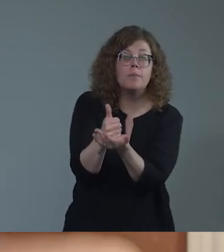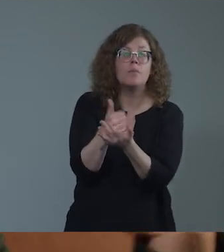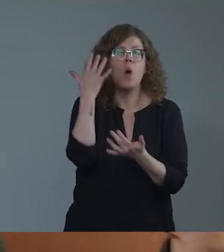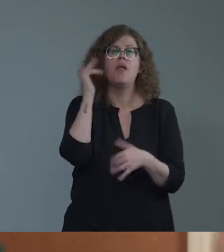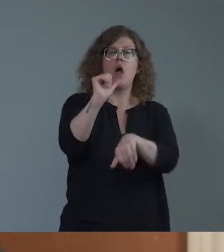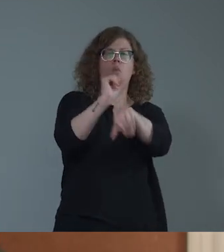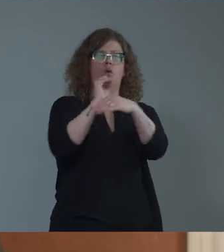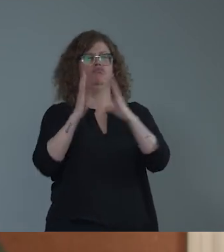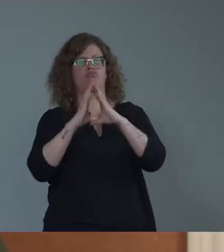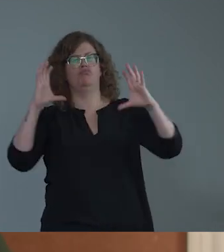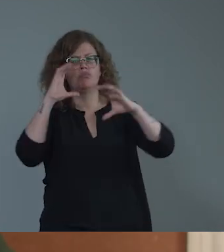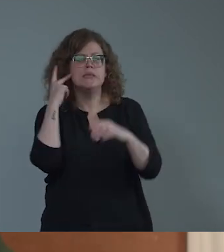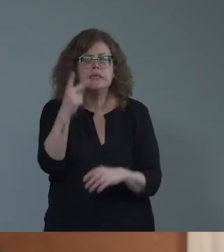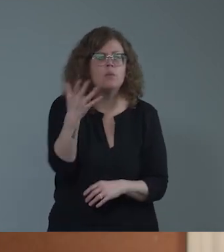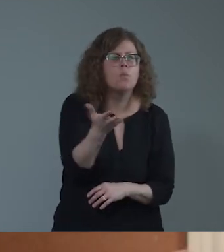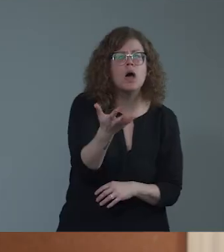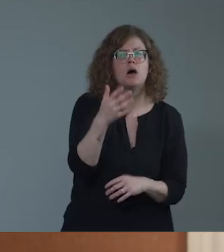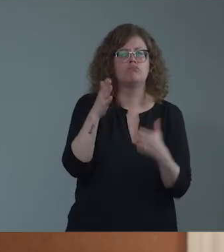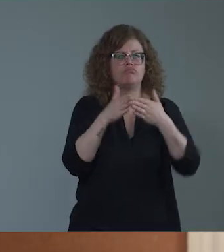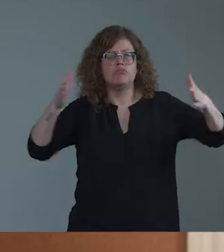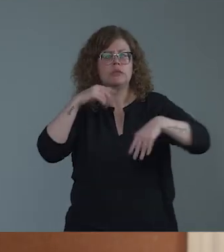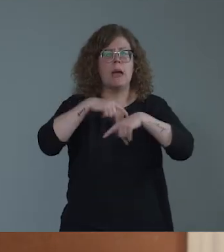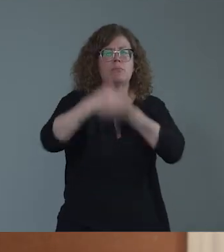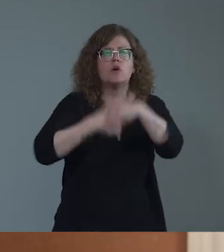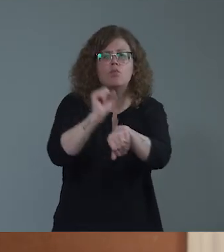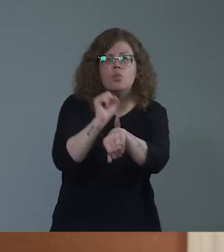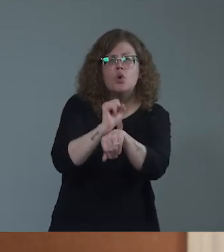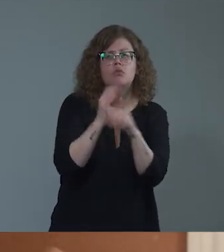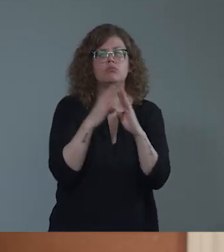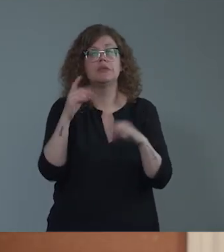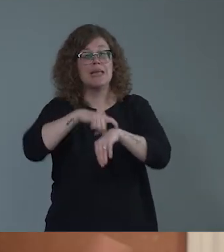The artist isn’t out of pocket. The community association knows what deliverables are being paid to